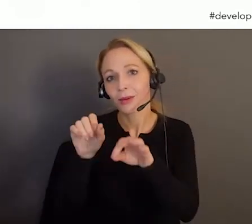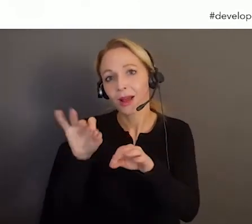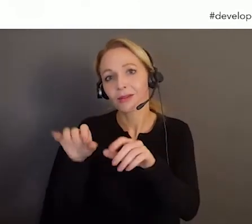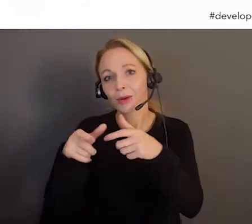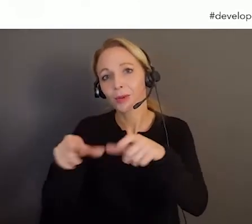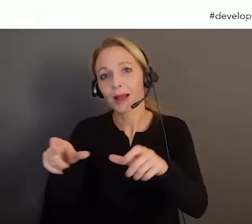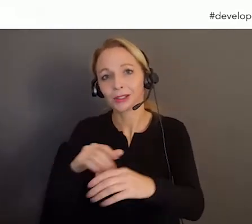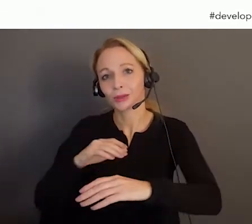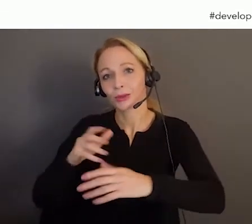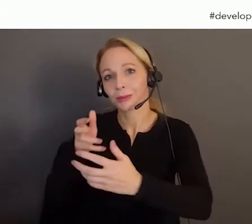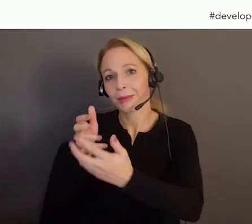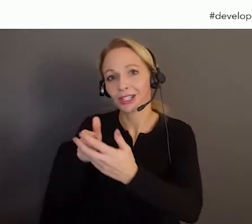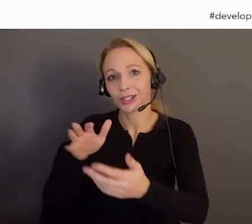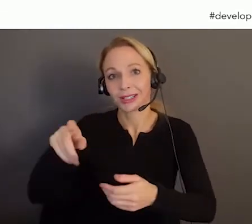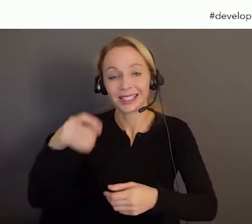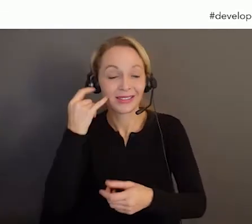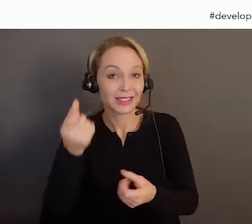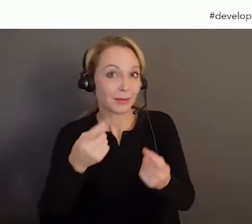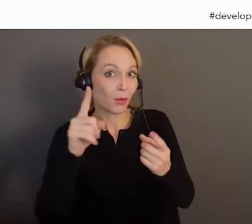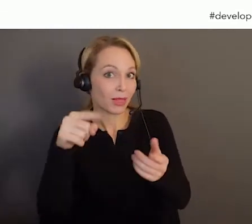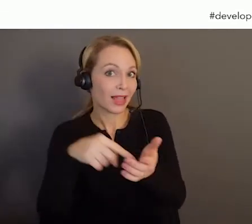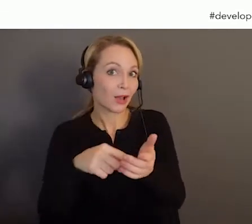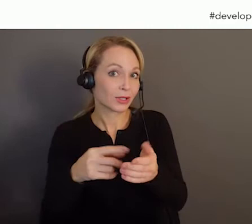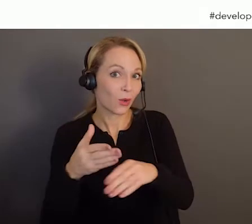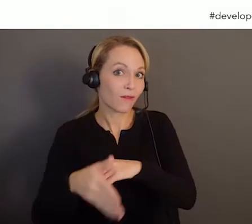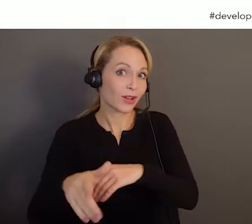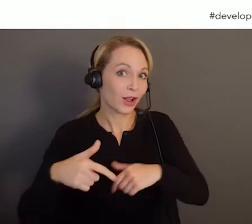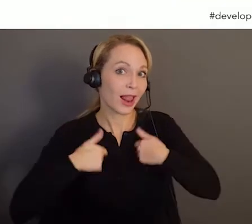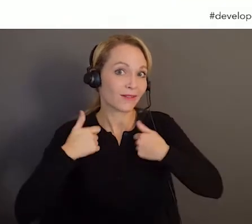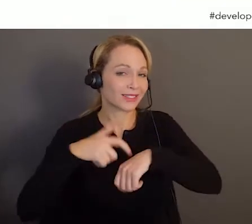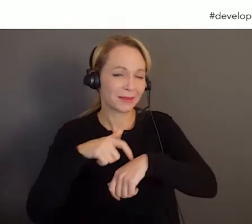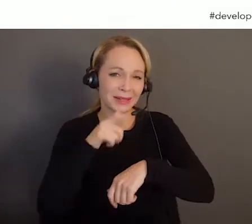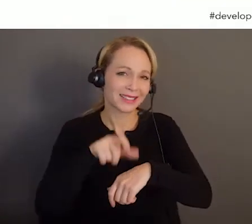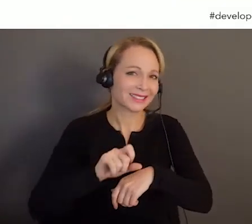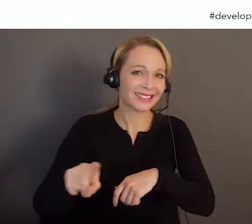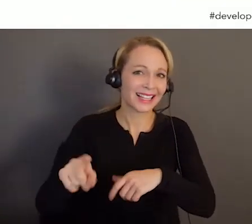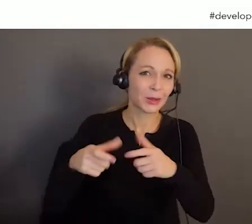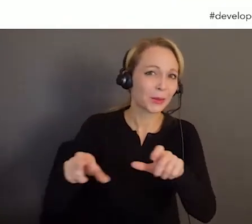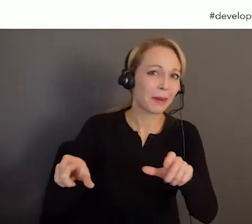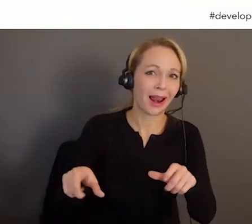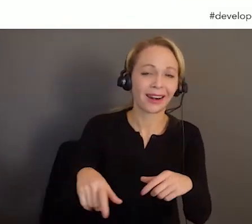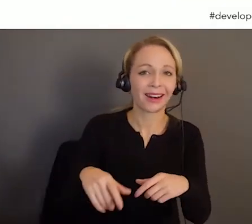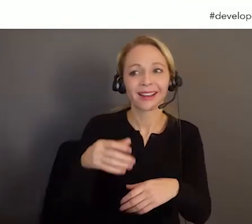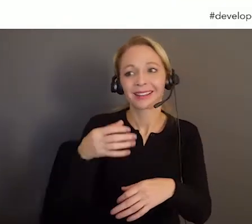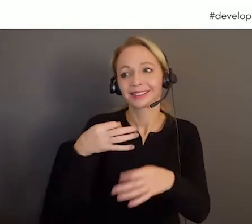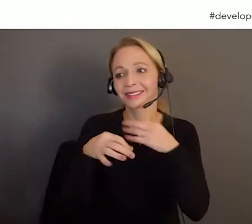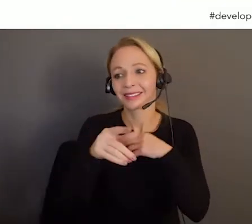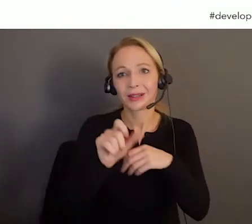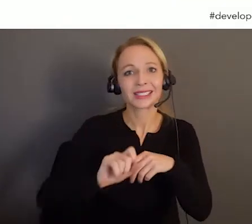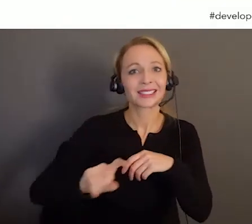CARTS WHO SPENT LESS THAN 50.